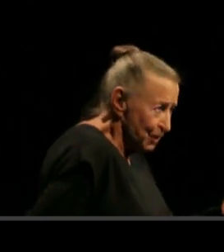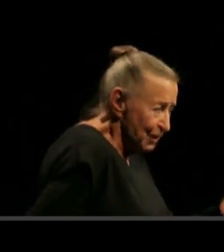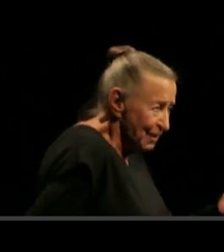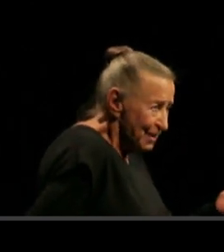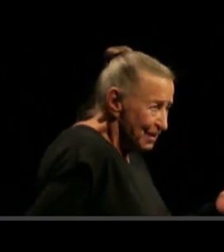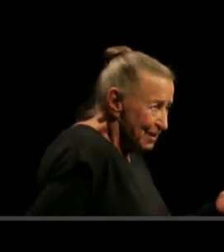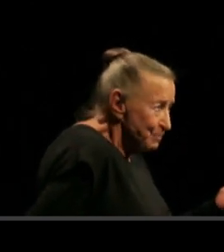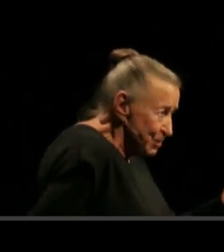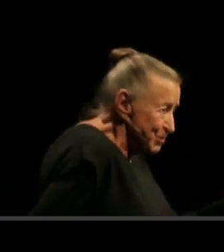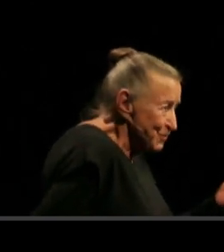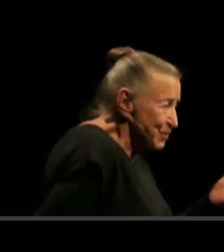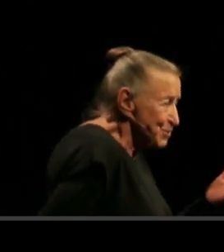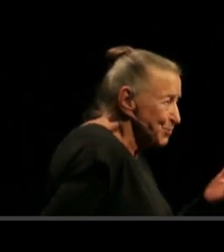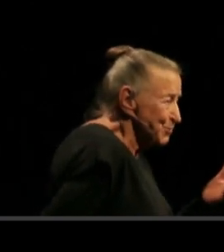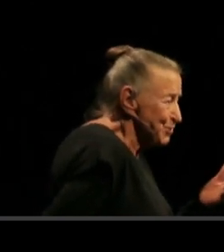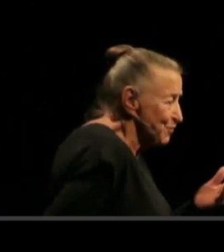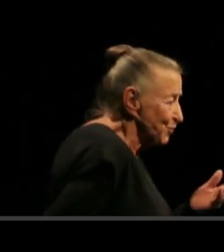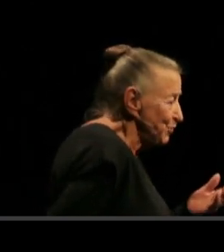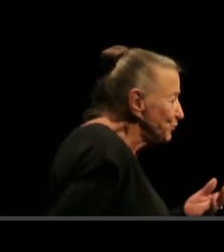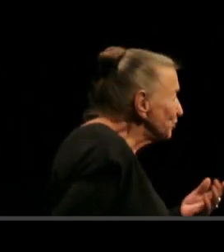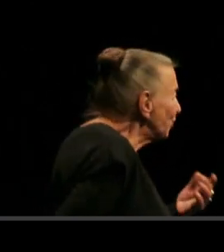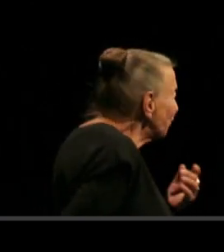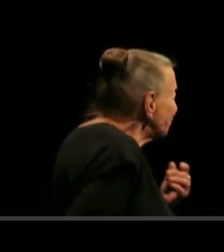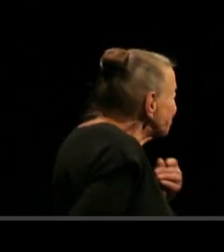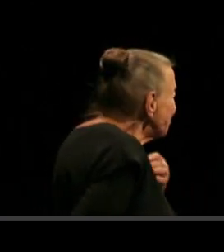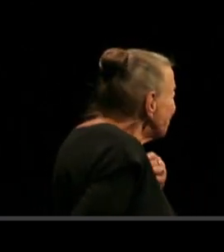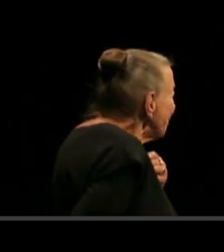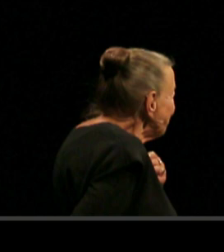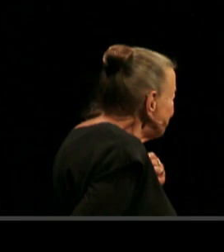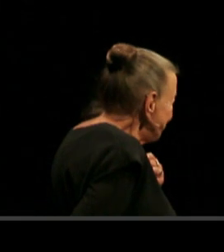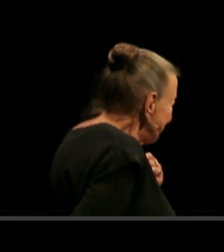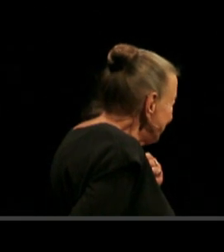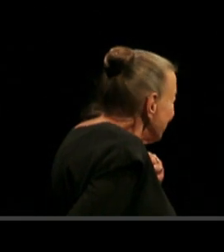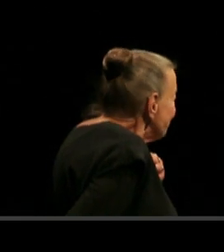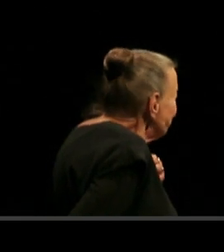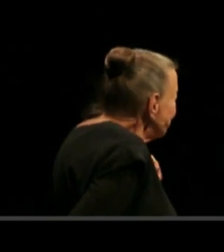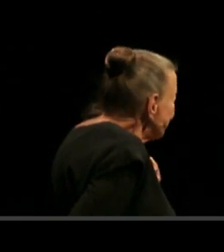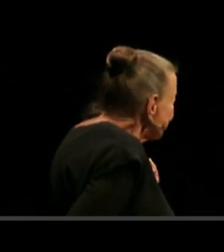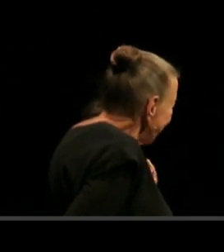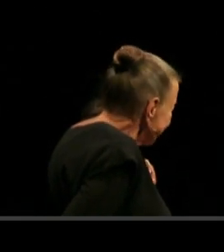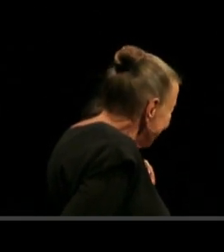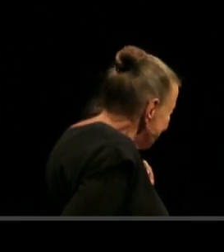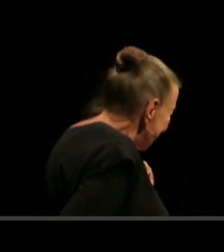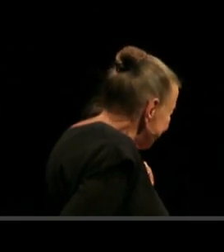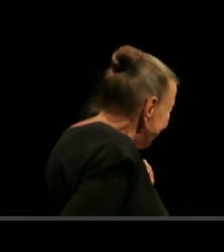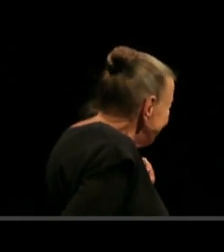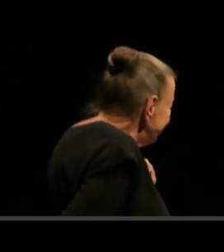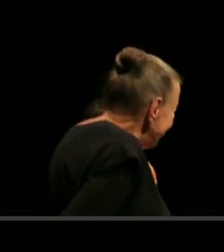he hit the strings with when he played. With her other hand she touched the old man's beard